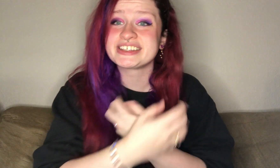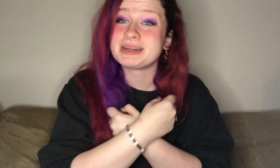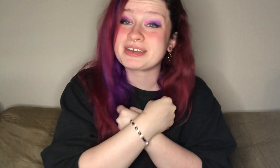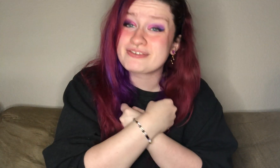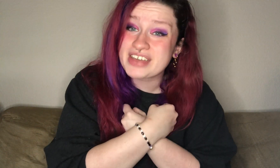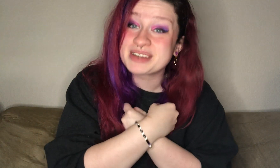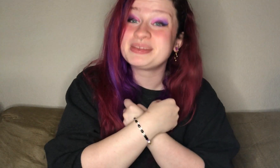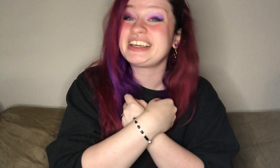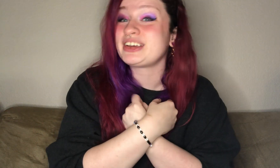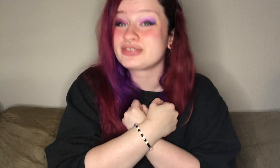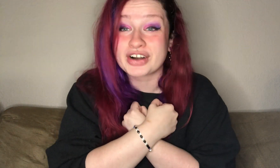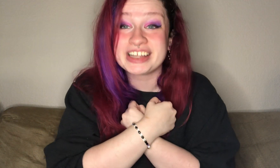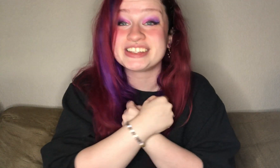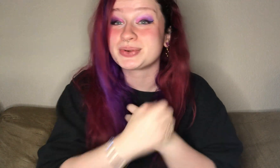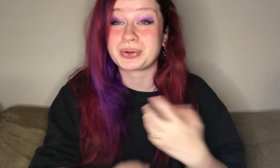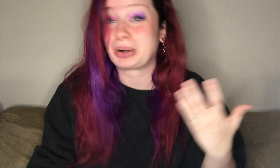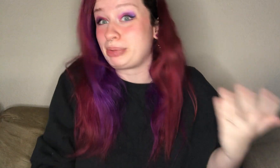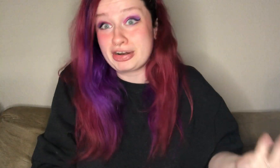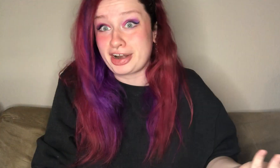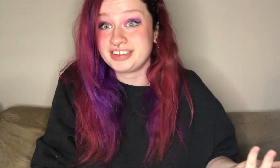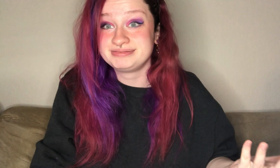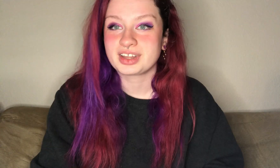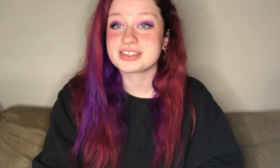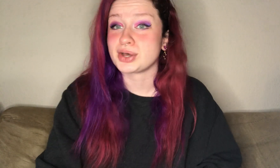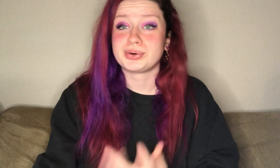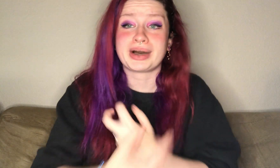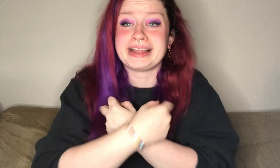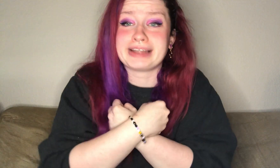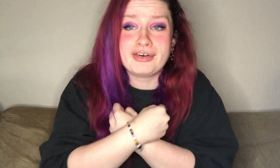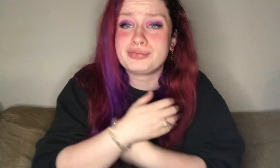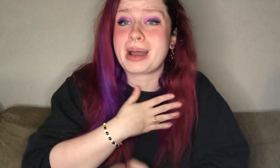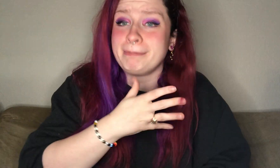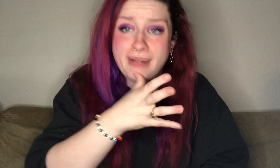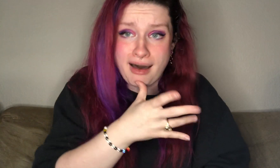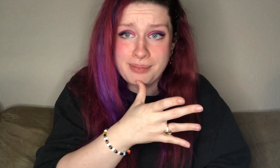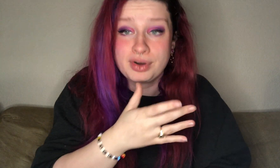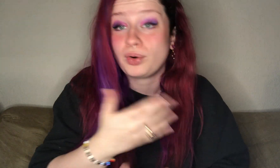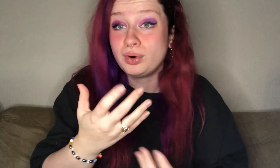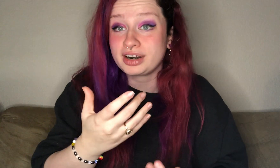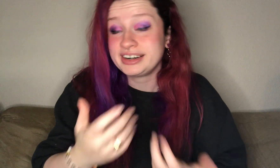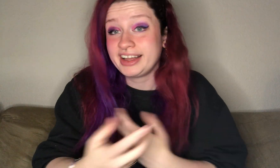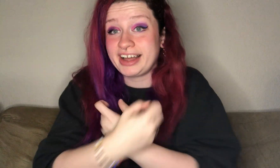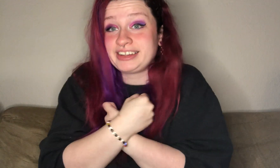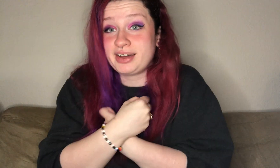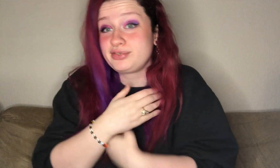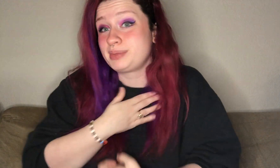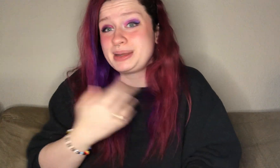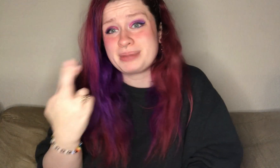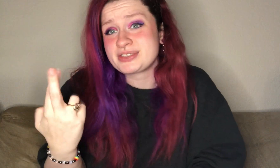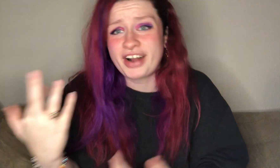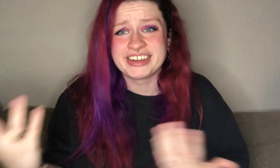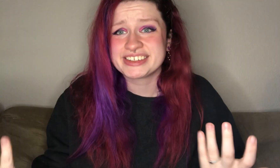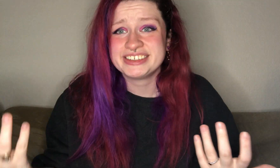can be family friends or a partner so i love my mom or i love my best friend